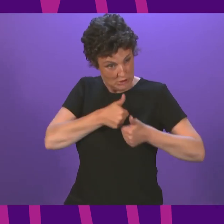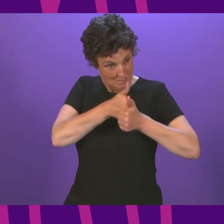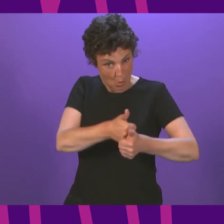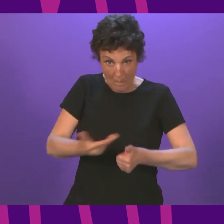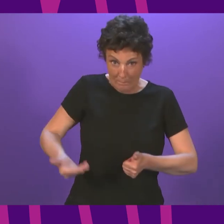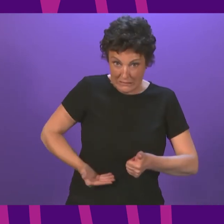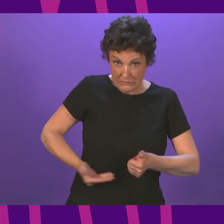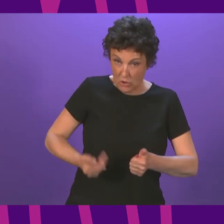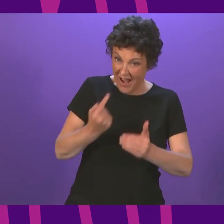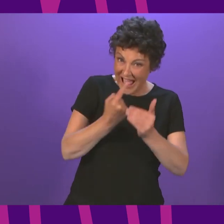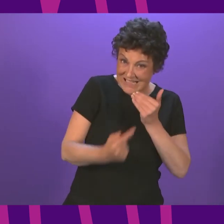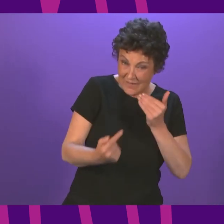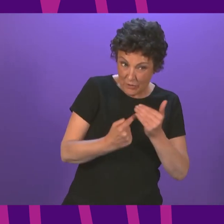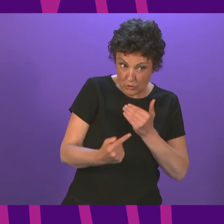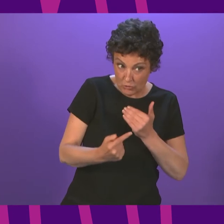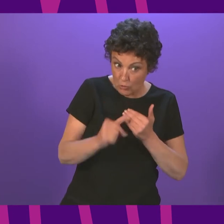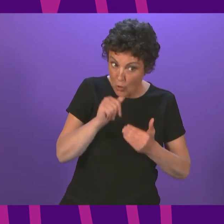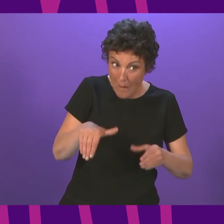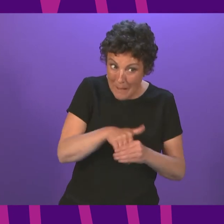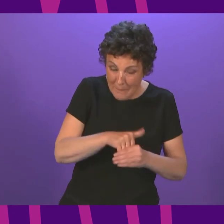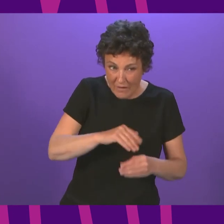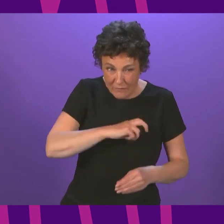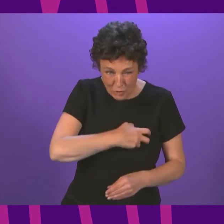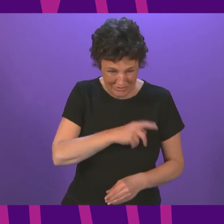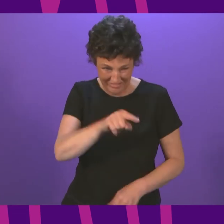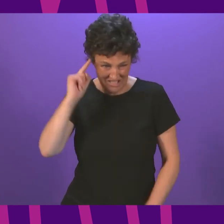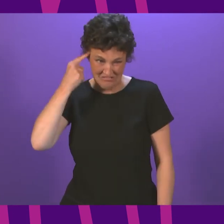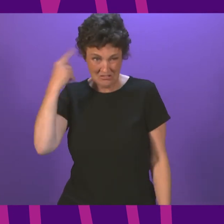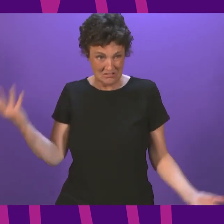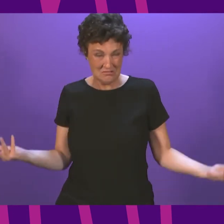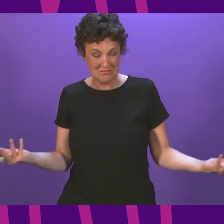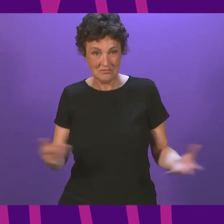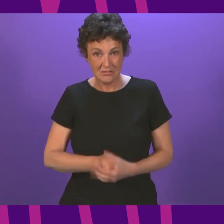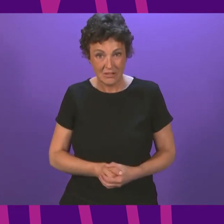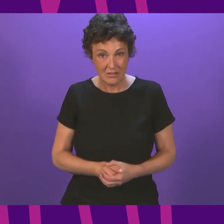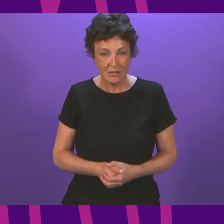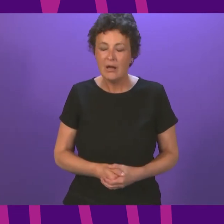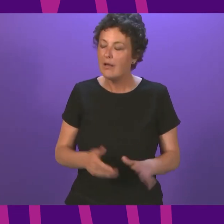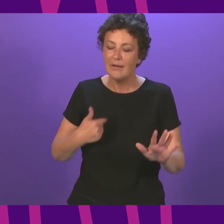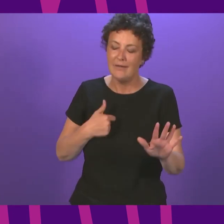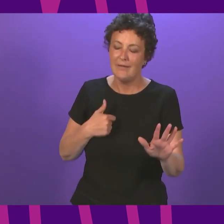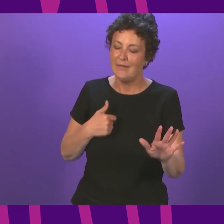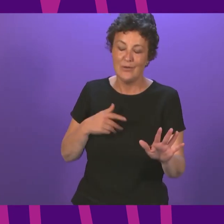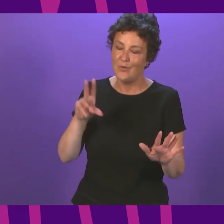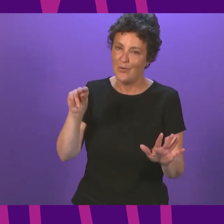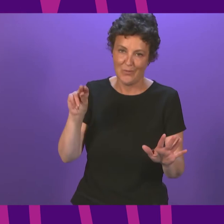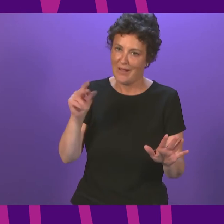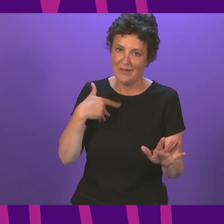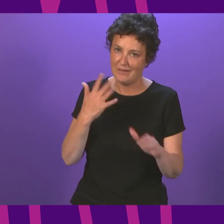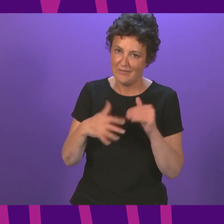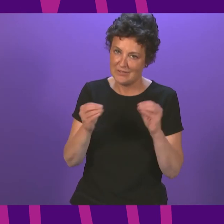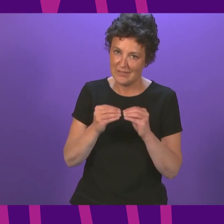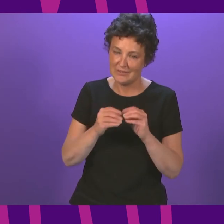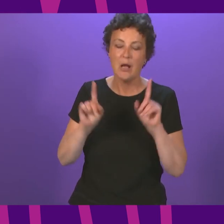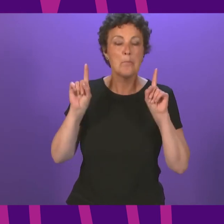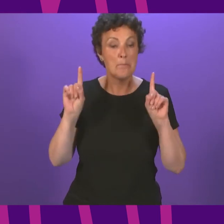unions? That is an utterly bonkers suggestion.